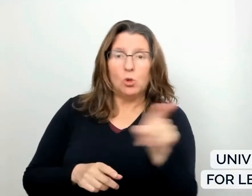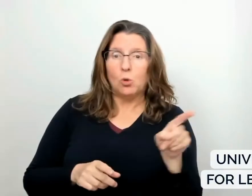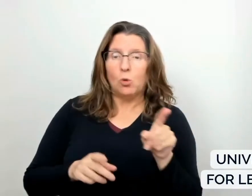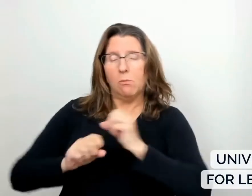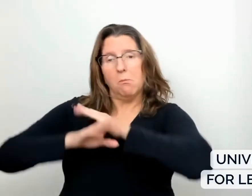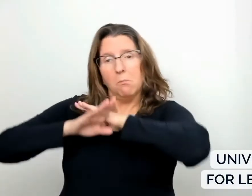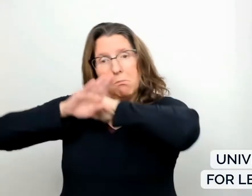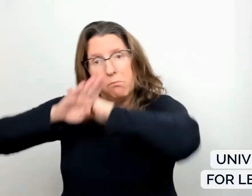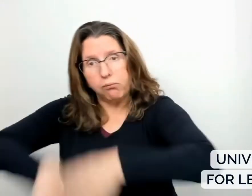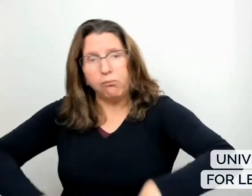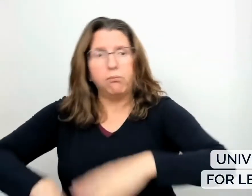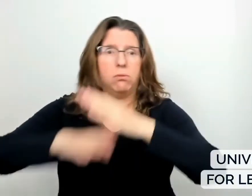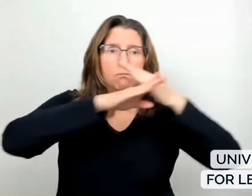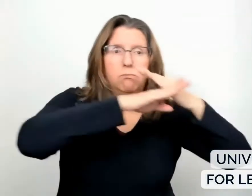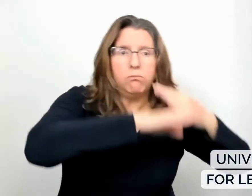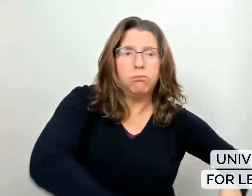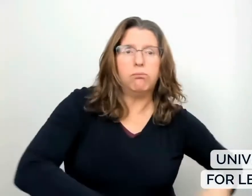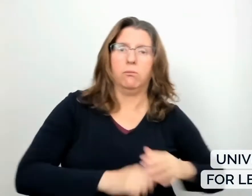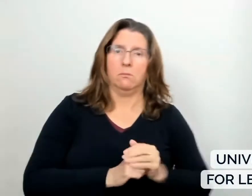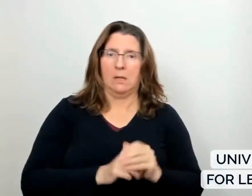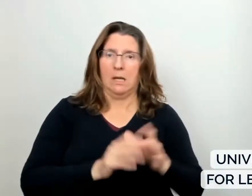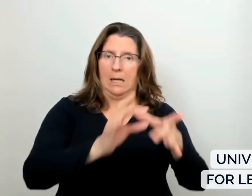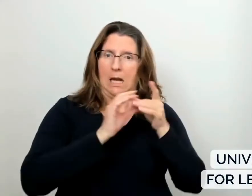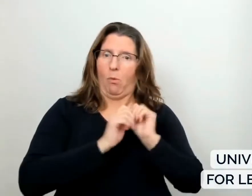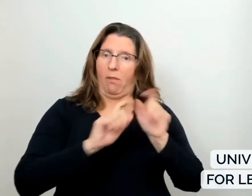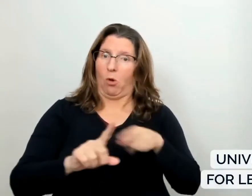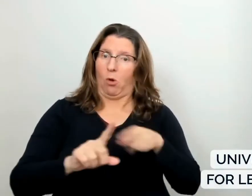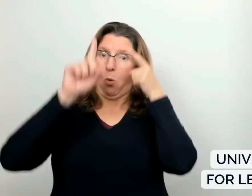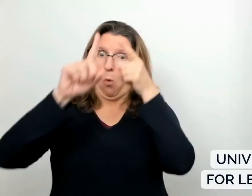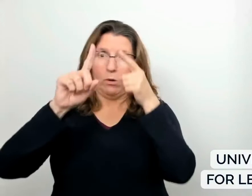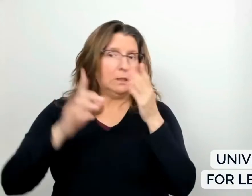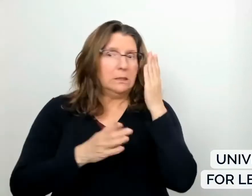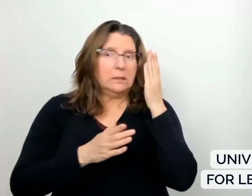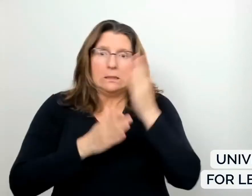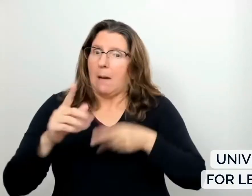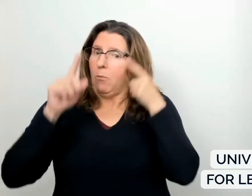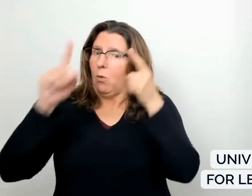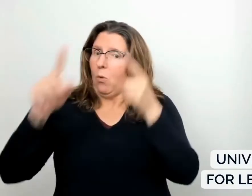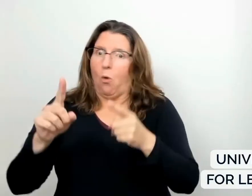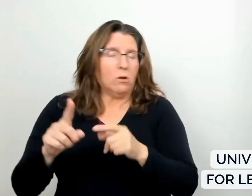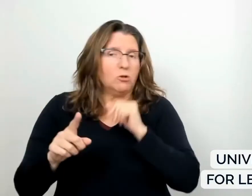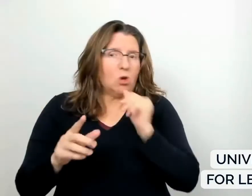UDL involves eliminating or reducing barriers to achieving learning goals.